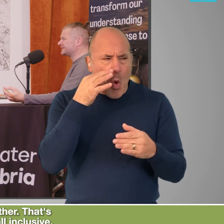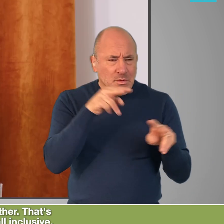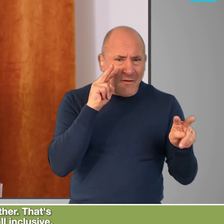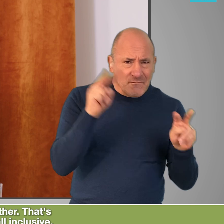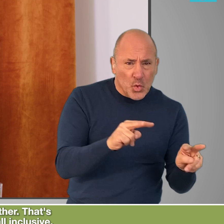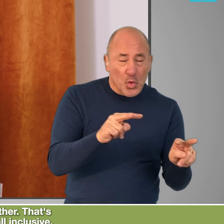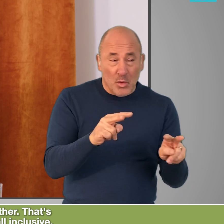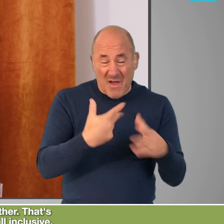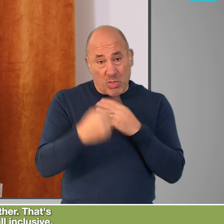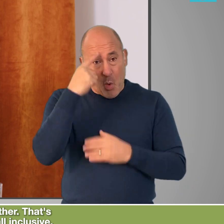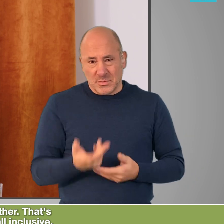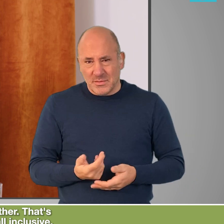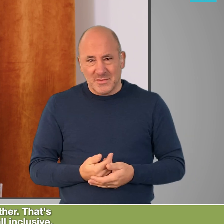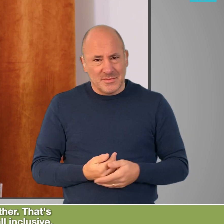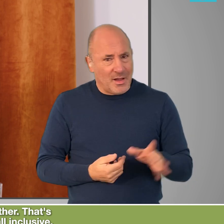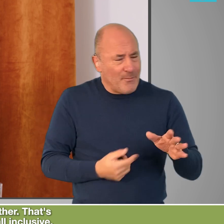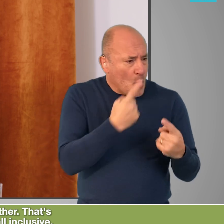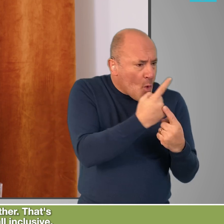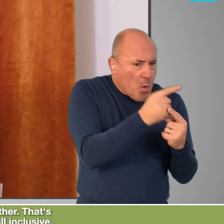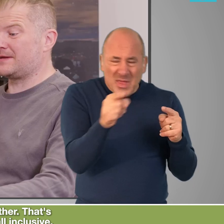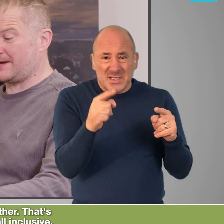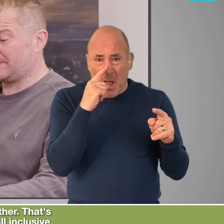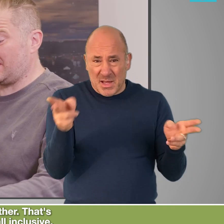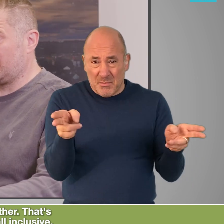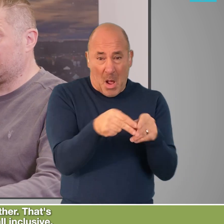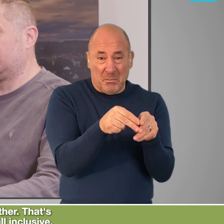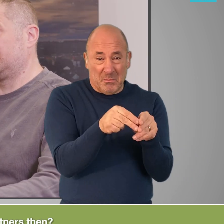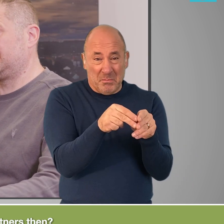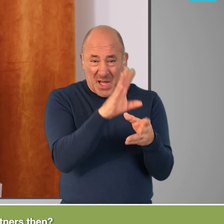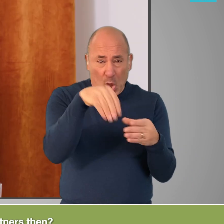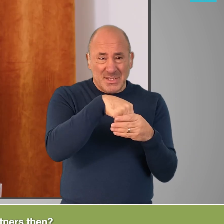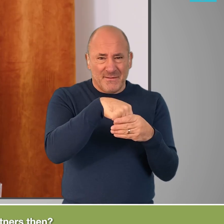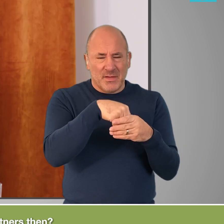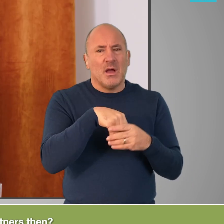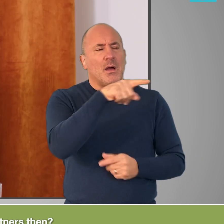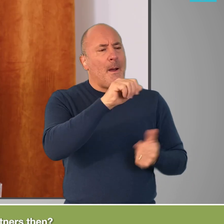It's not one or the other. That's the point. It can be all inclusive. So who are your partners then?